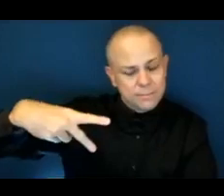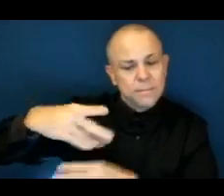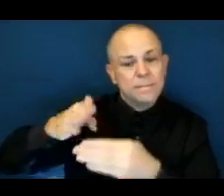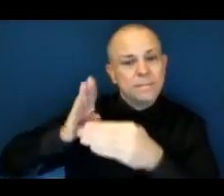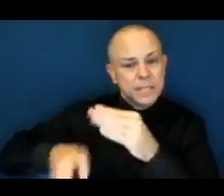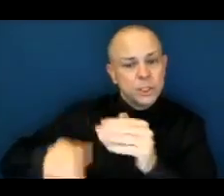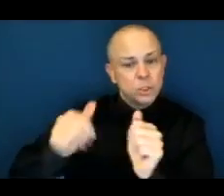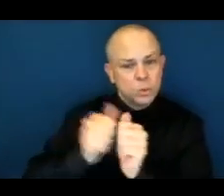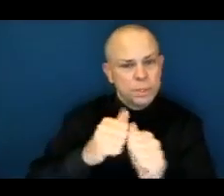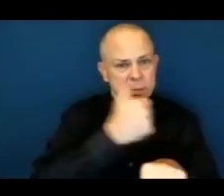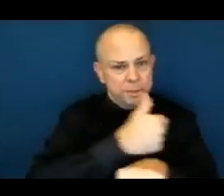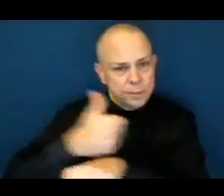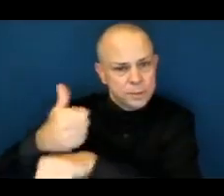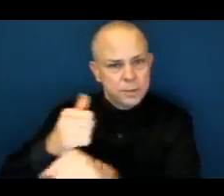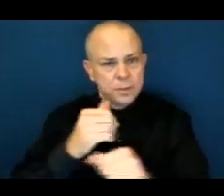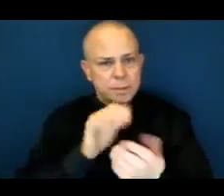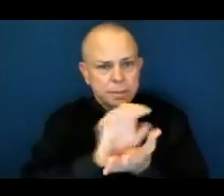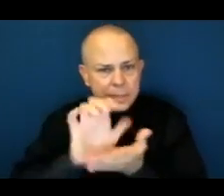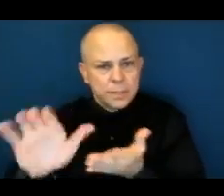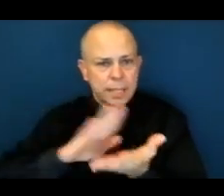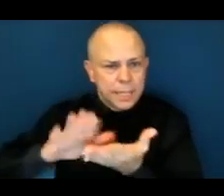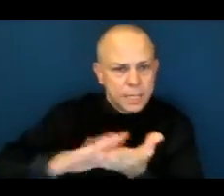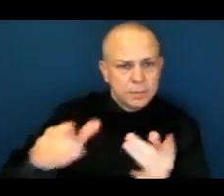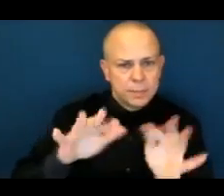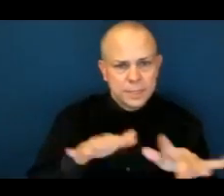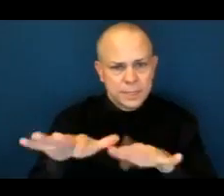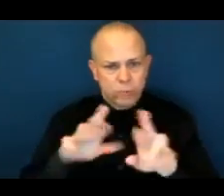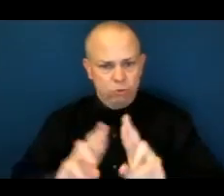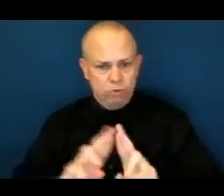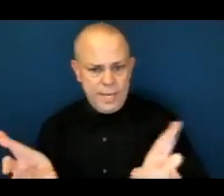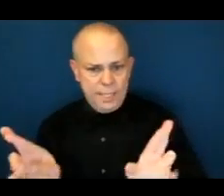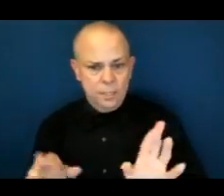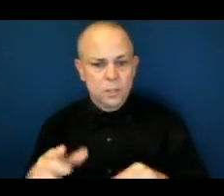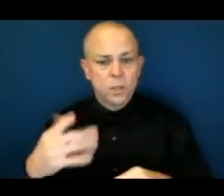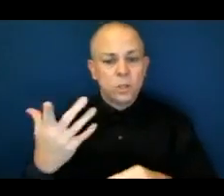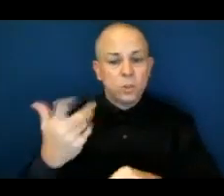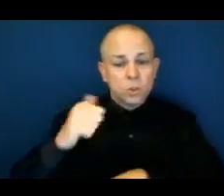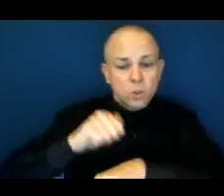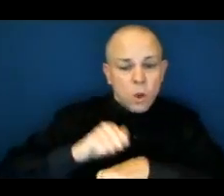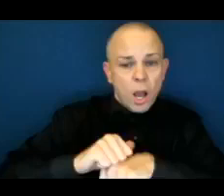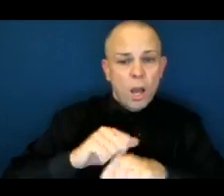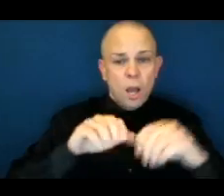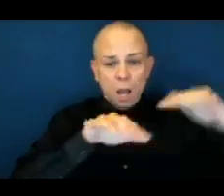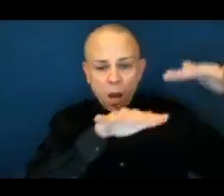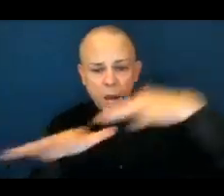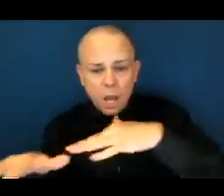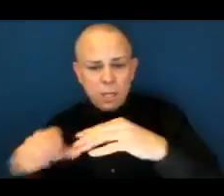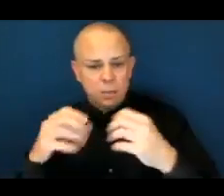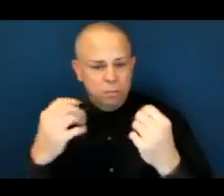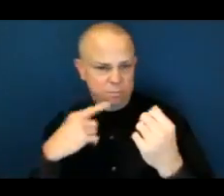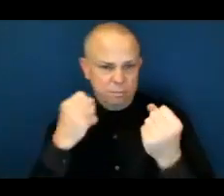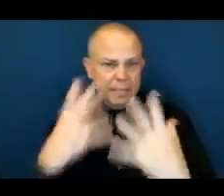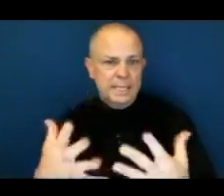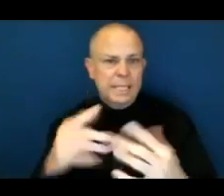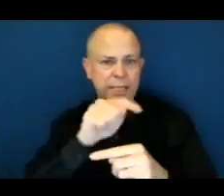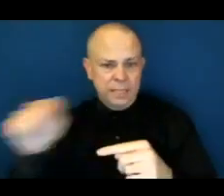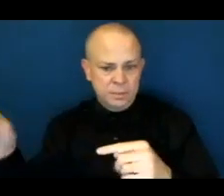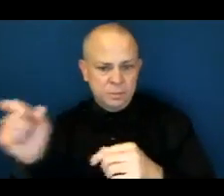roads uh the the rock slide in this area that's been improved so now all of our resources can be able to have through